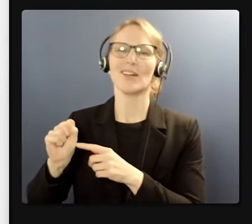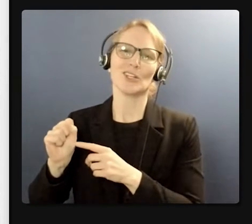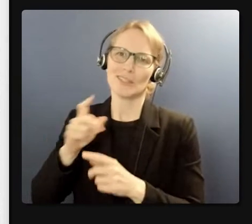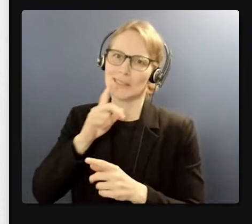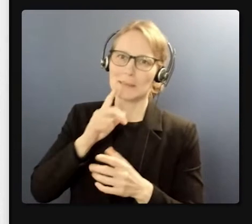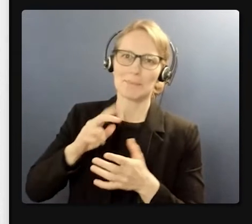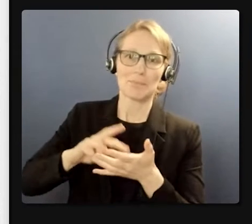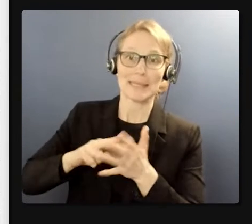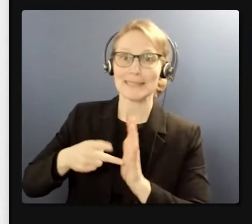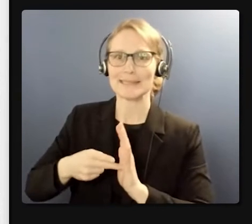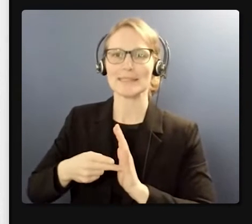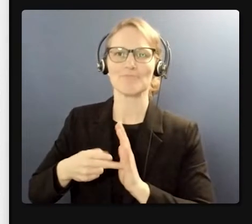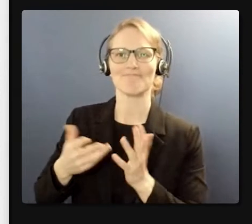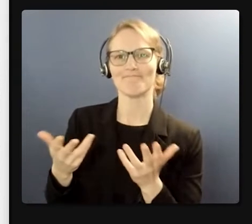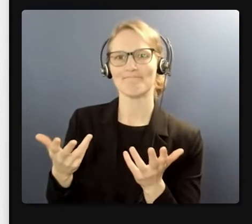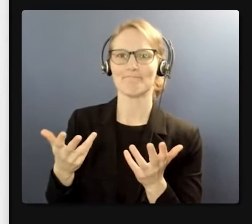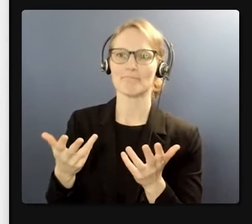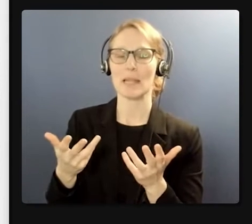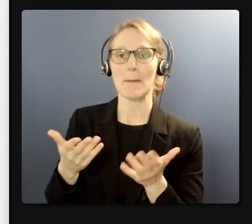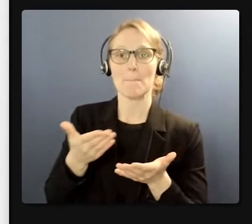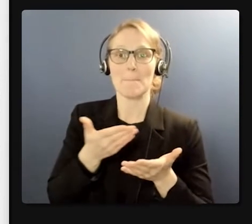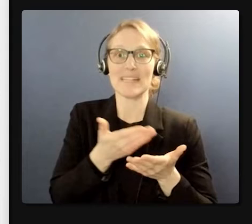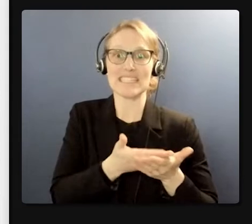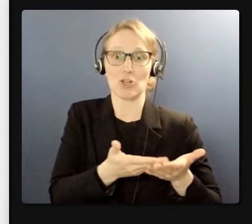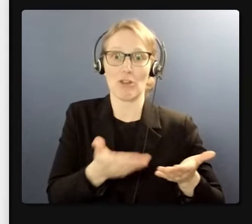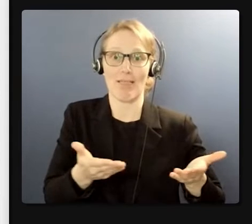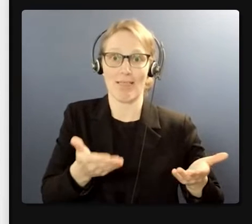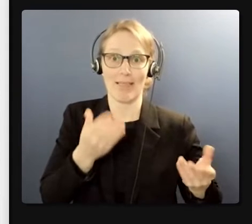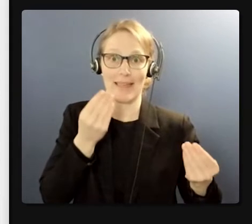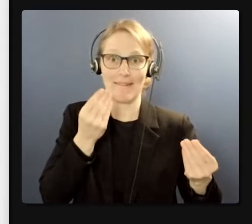or geometry information from the original to the optimized object.